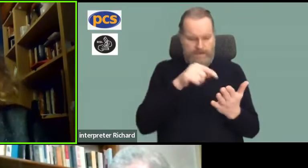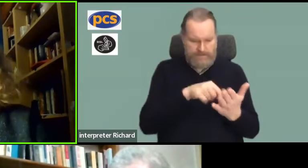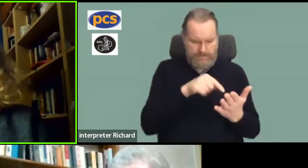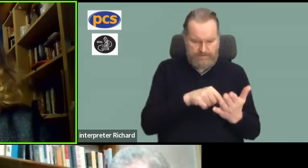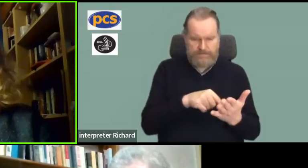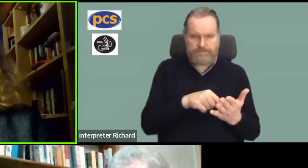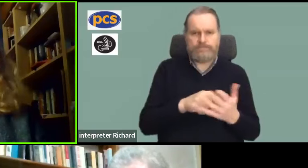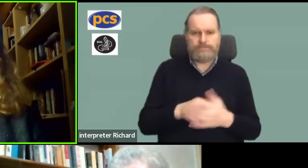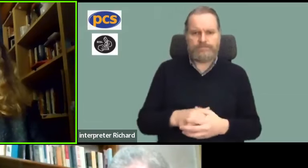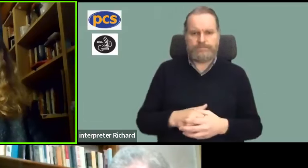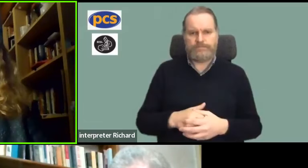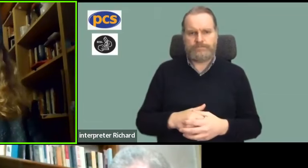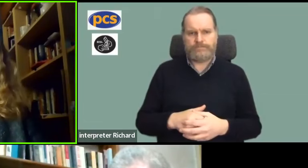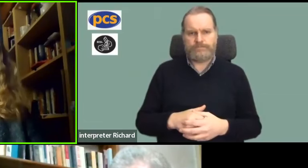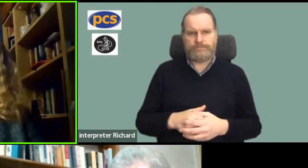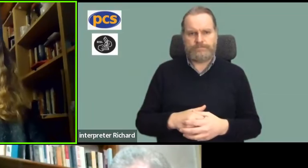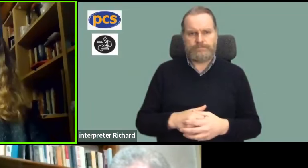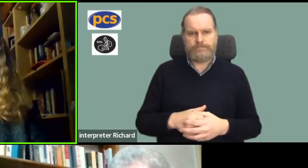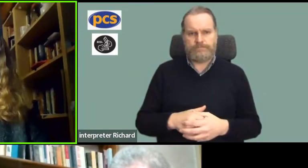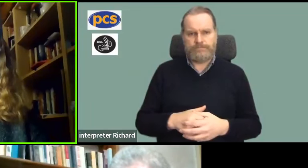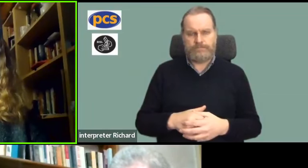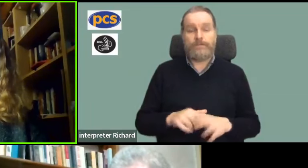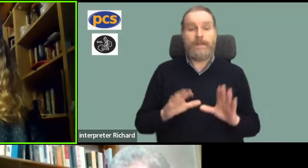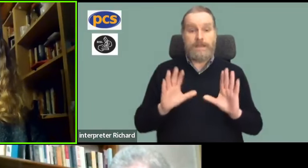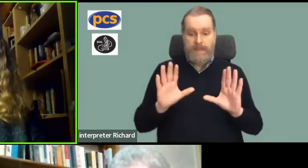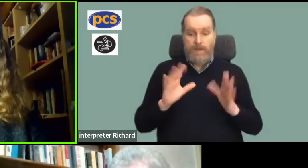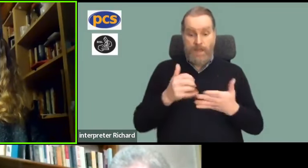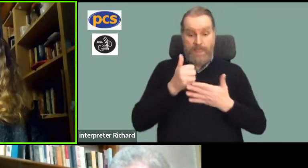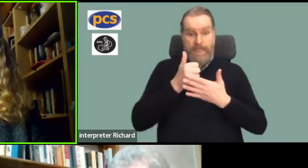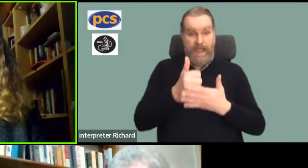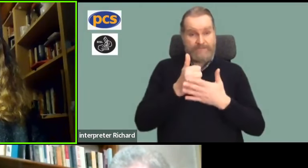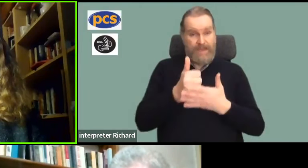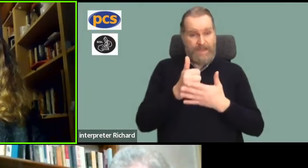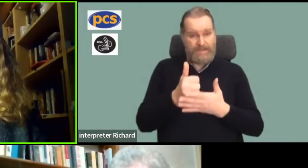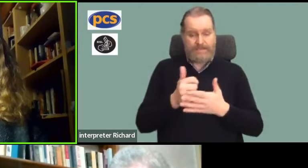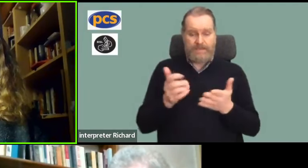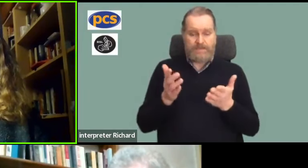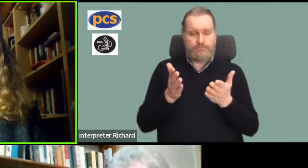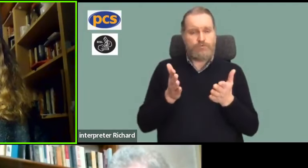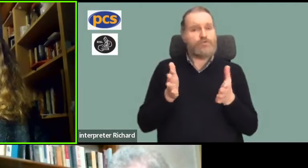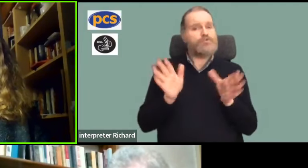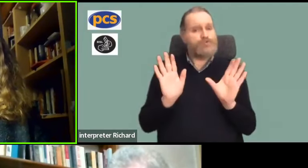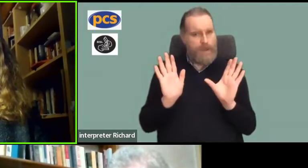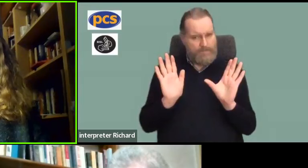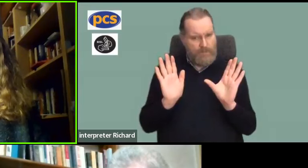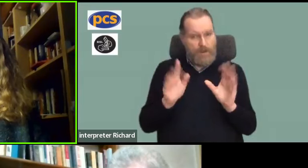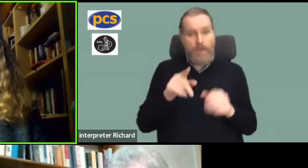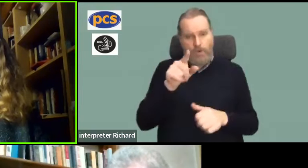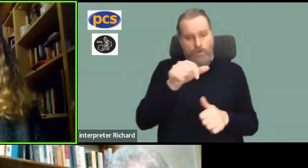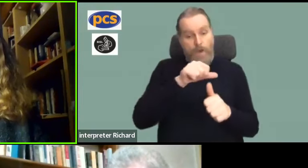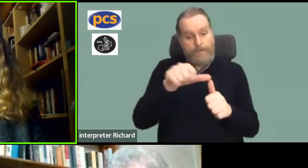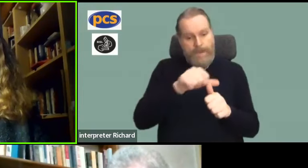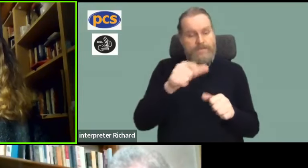maybe need a little bit of clarity of their own I I think people need to recognize that Mark can only really speak more more generally generally.